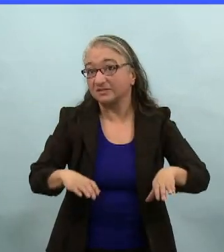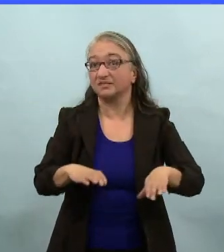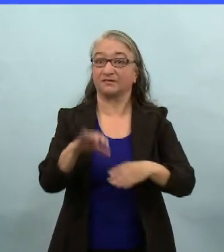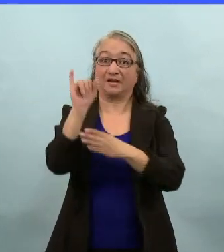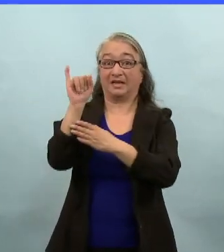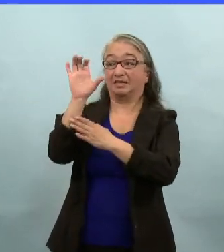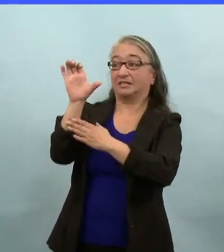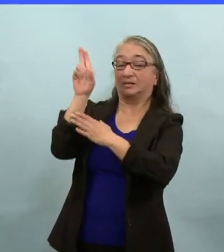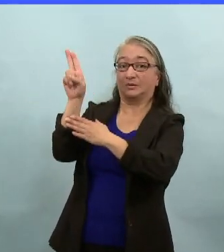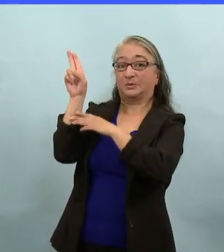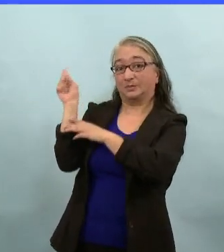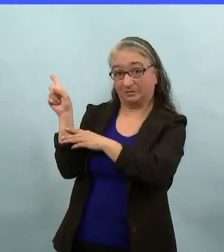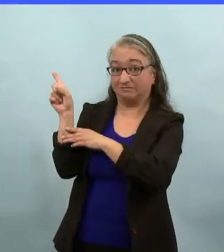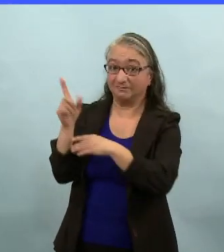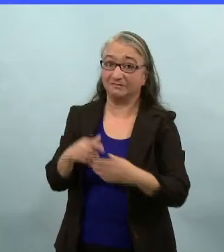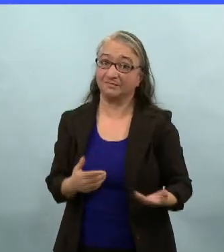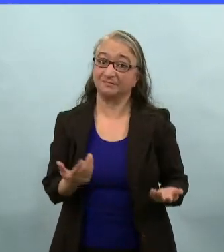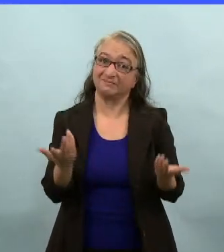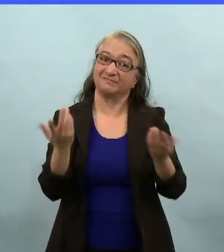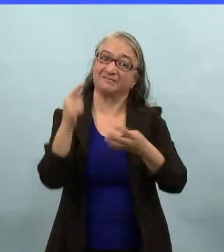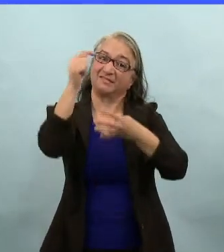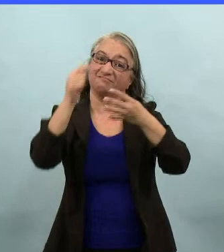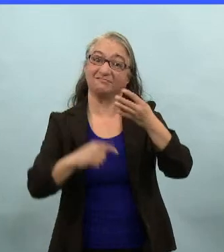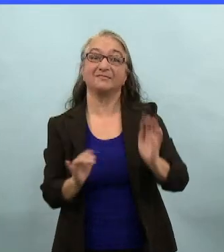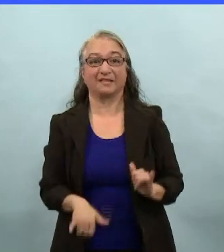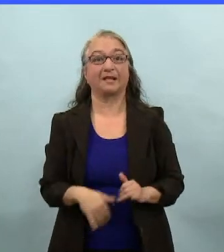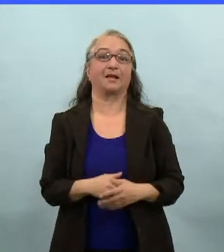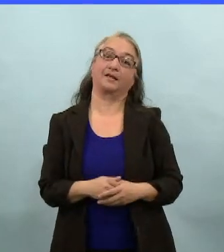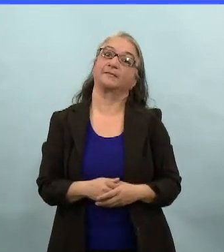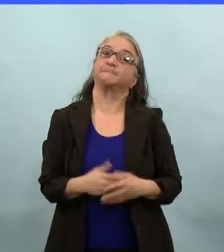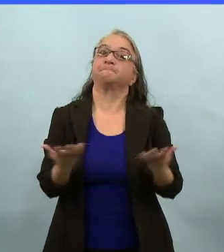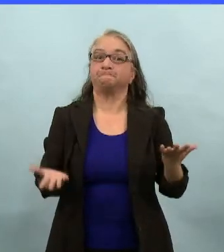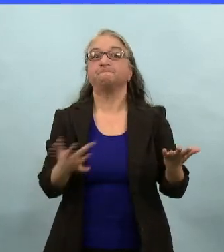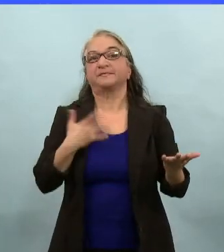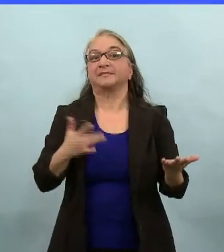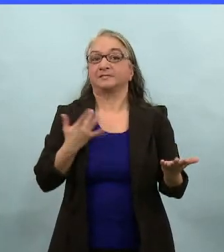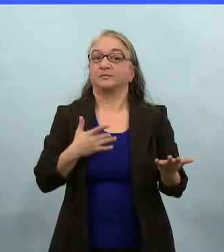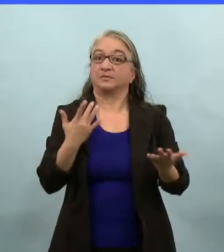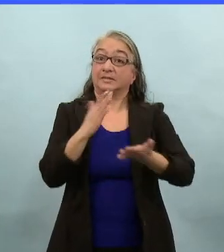we're focused here on on you know we not only do have orders in place but we have our messaging in